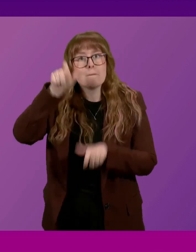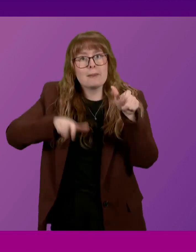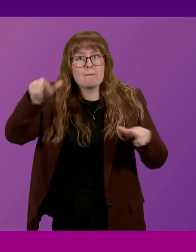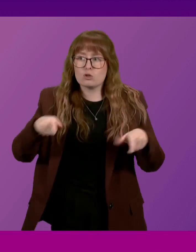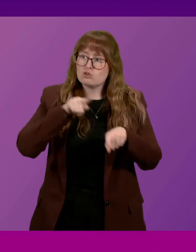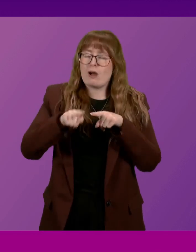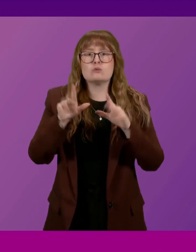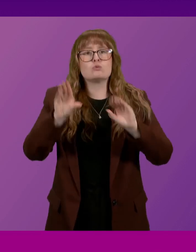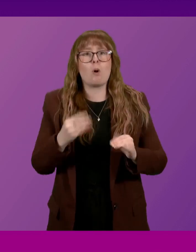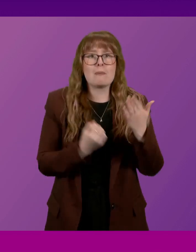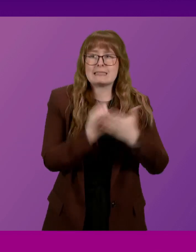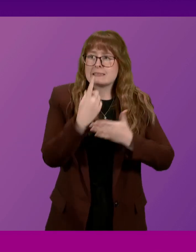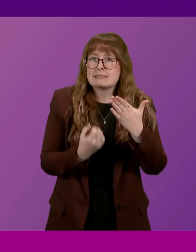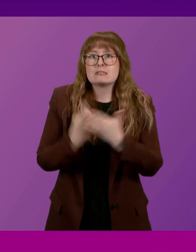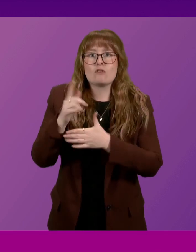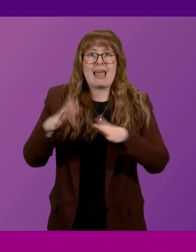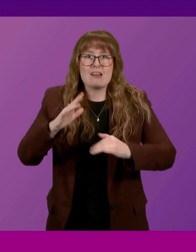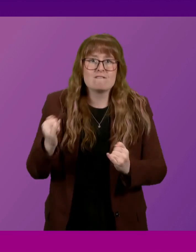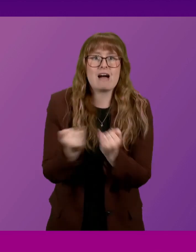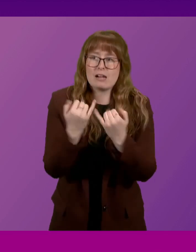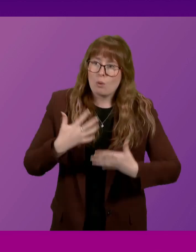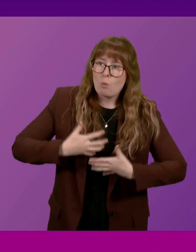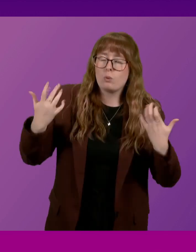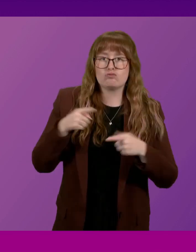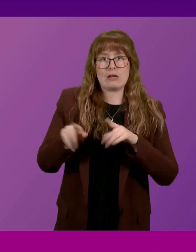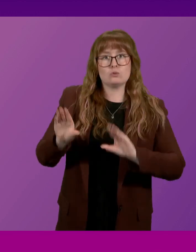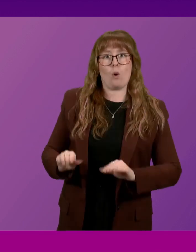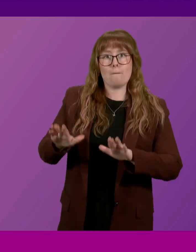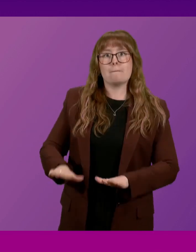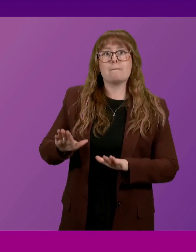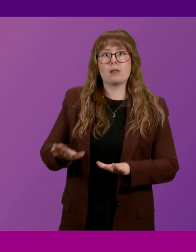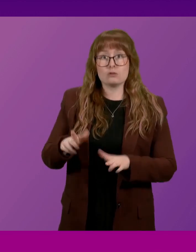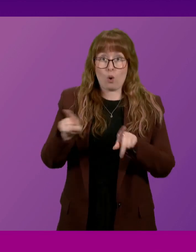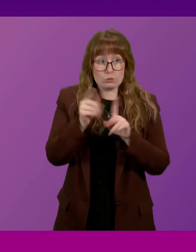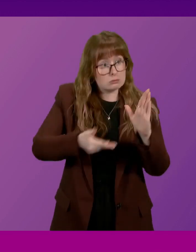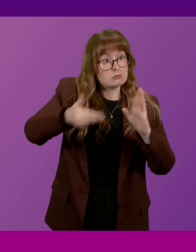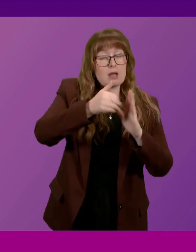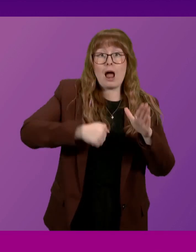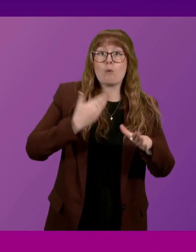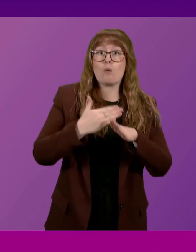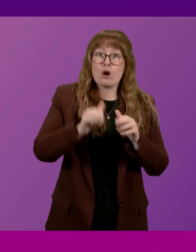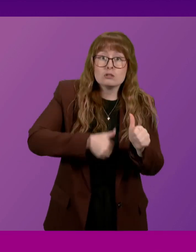incidents of violence. That is in addition to the work that we do to support Medics Against